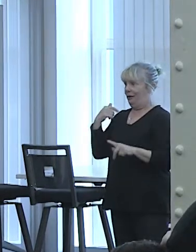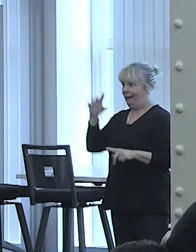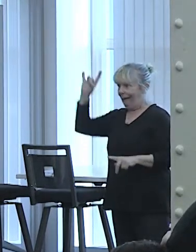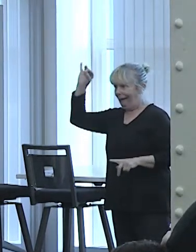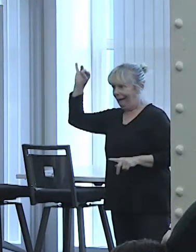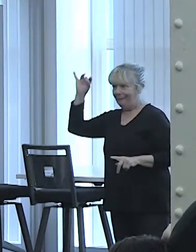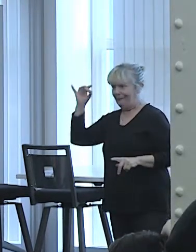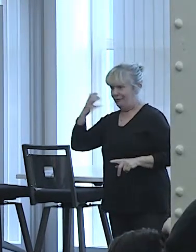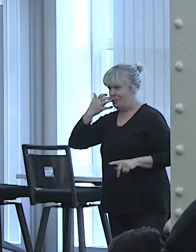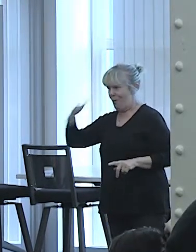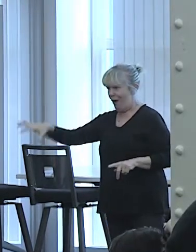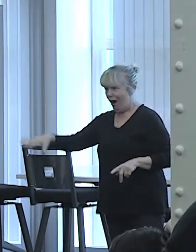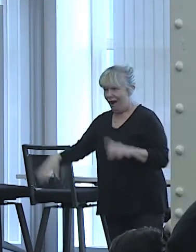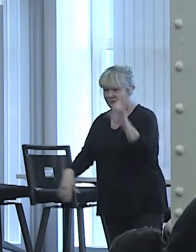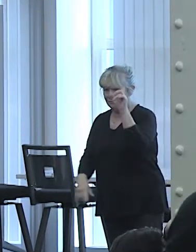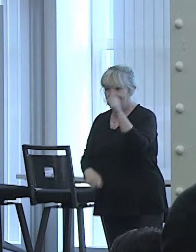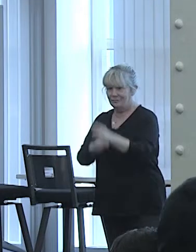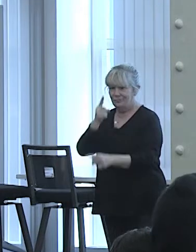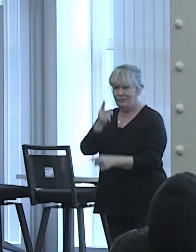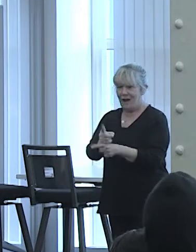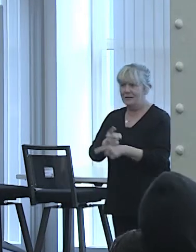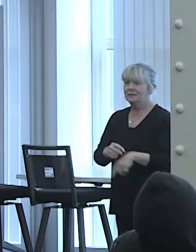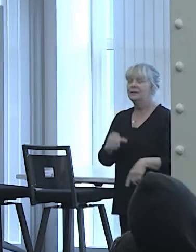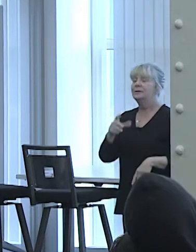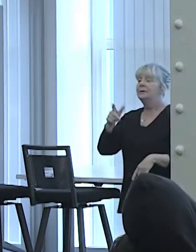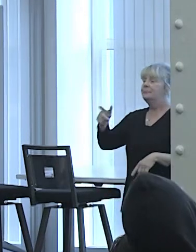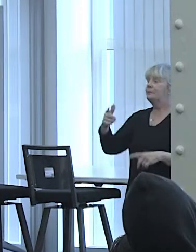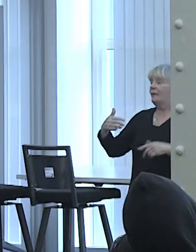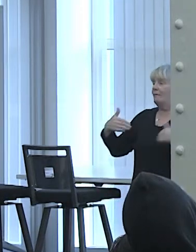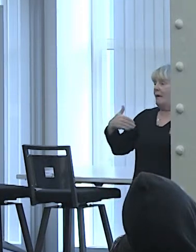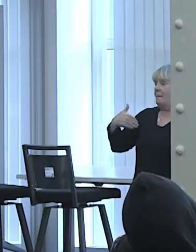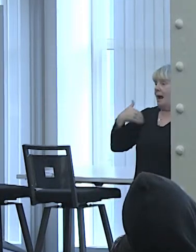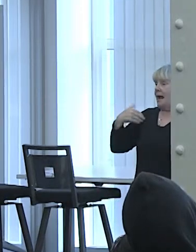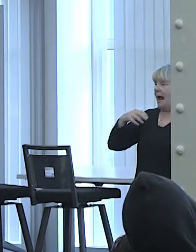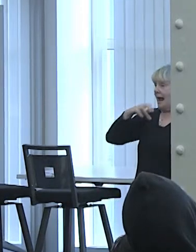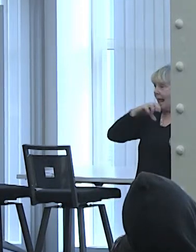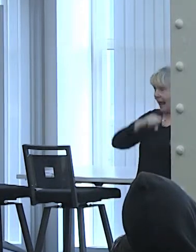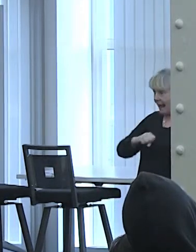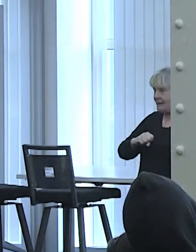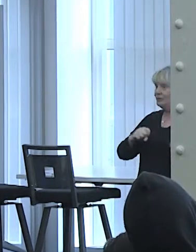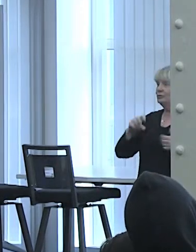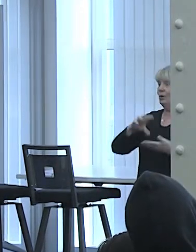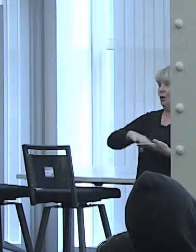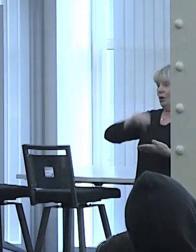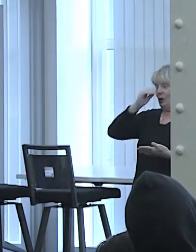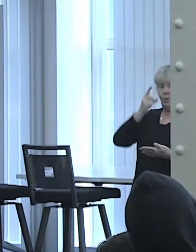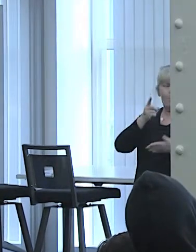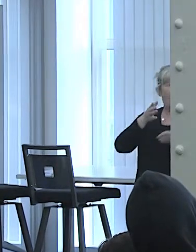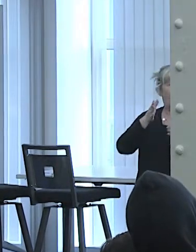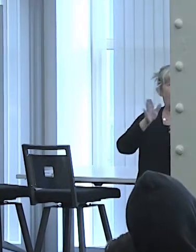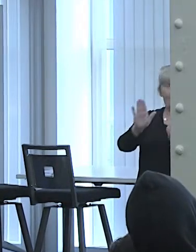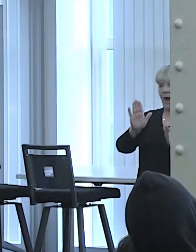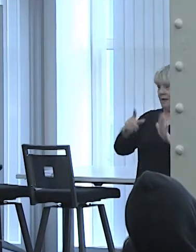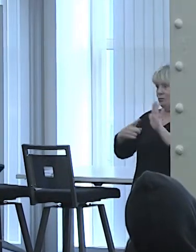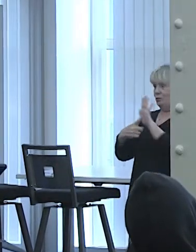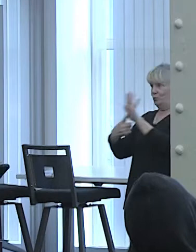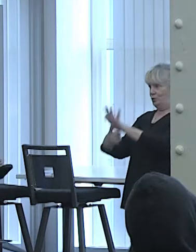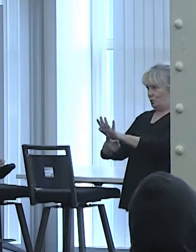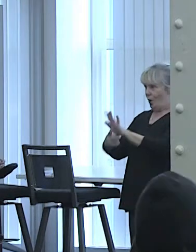We spend a lot of our lives learning from a young age that there's only one correct way to show that we're being respectful or paying attention,